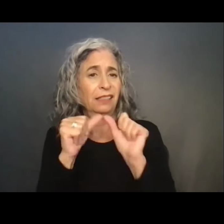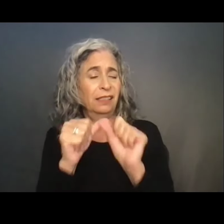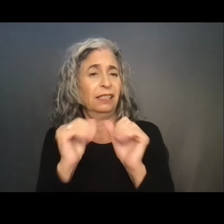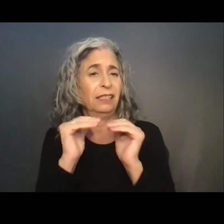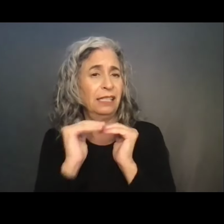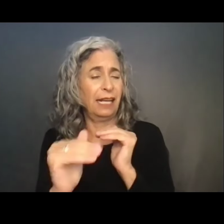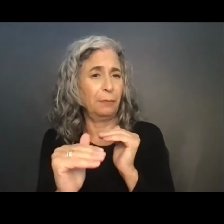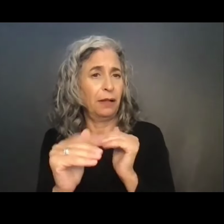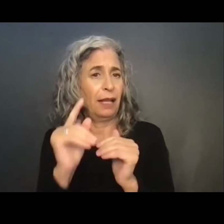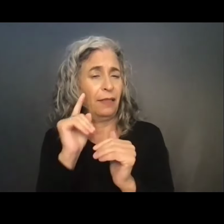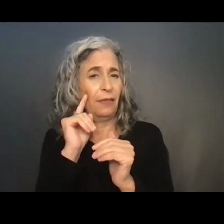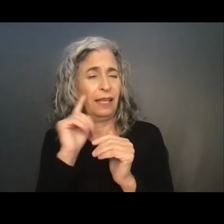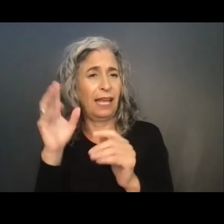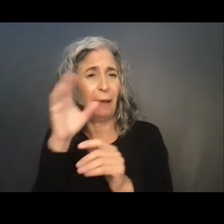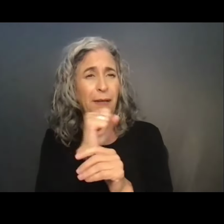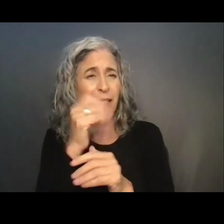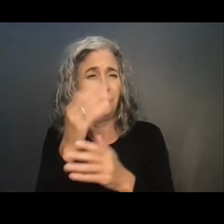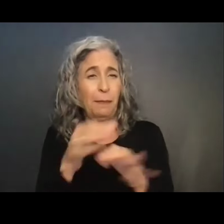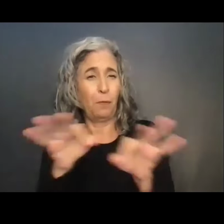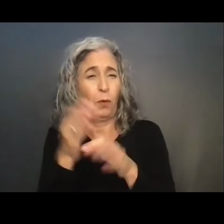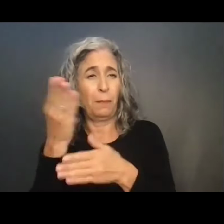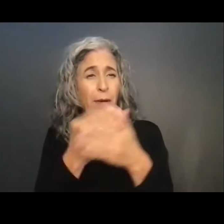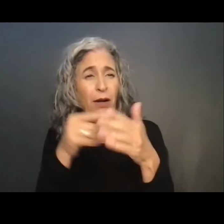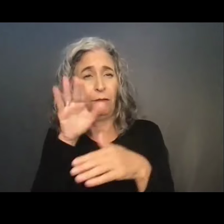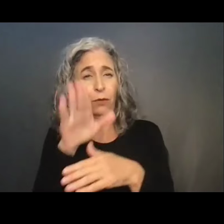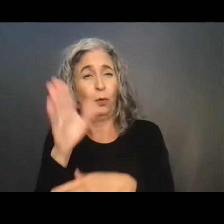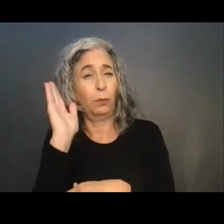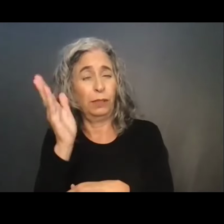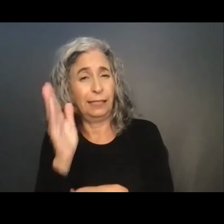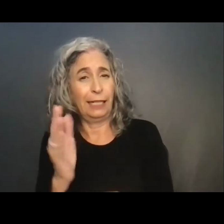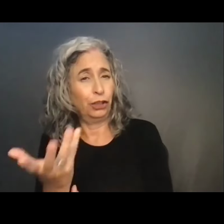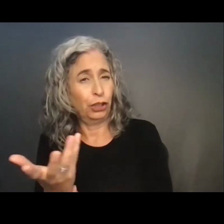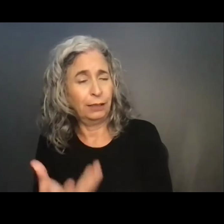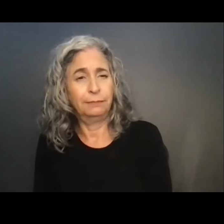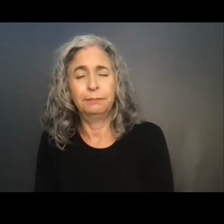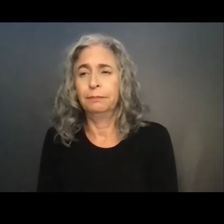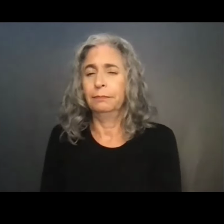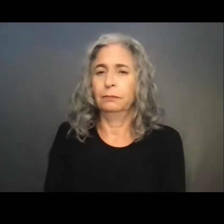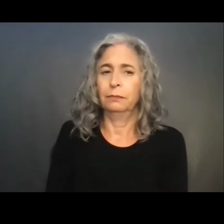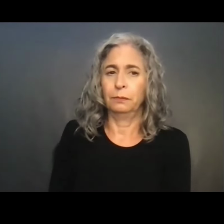key element of the presentation. >> VIJAY MATTHEW: I'm not sure